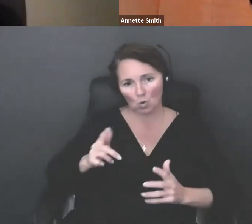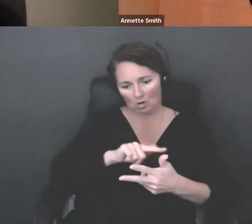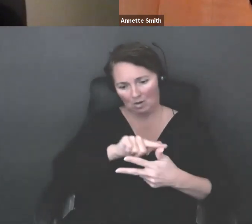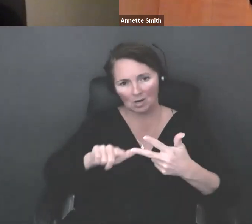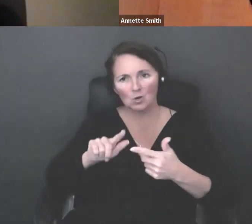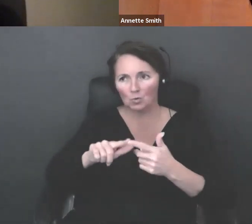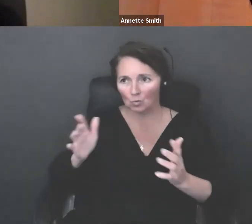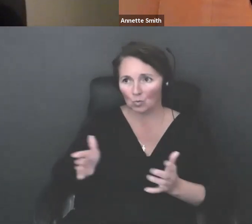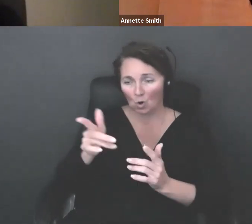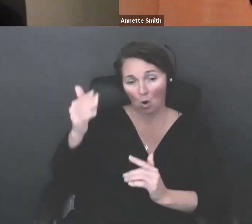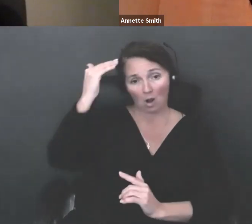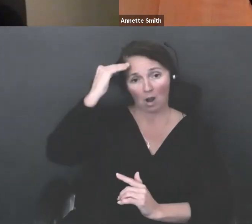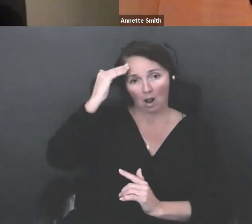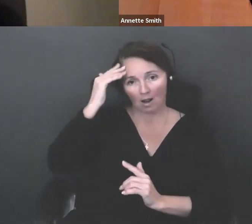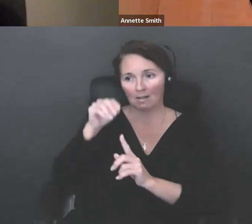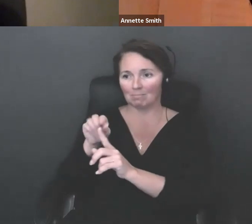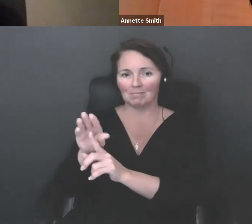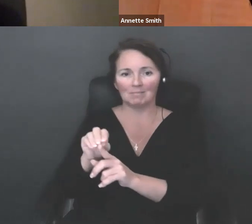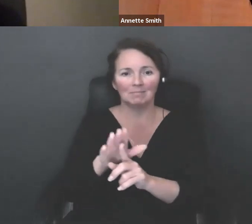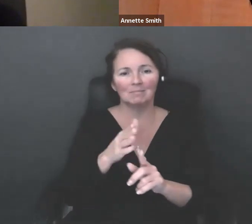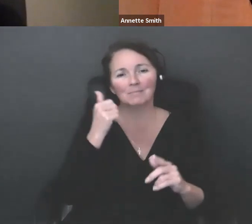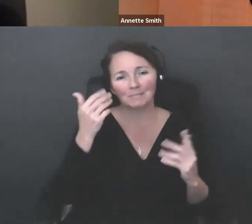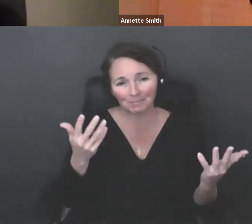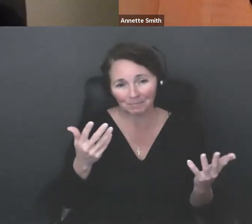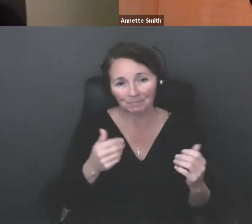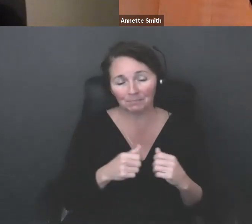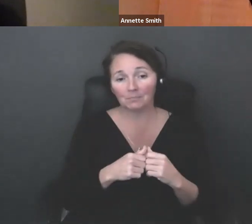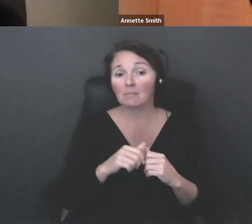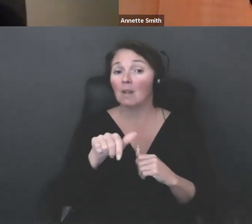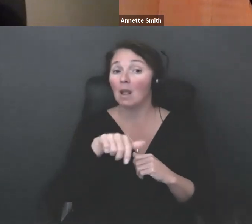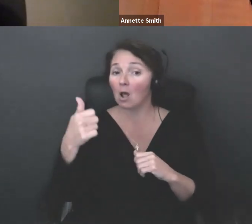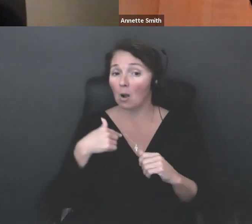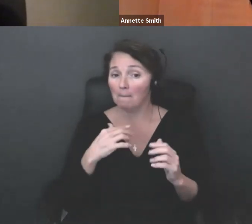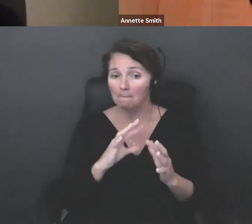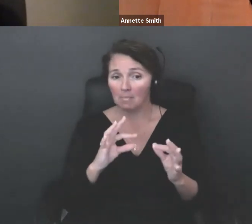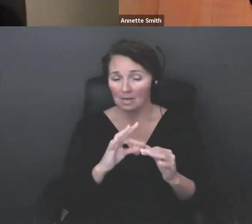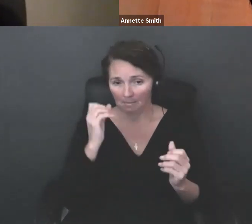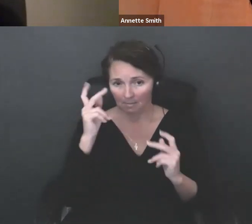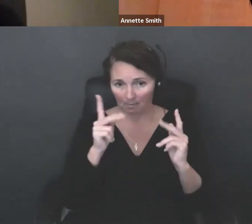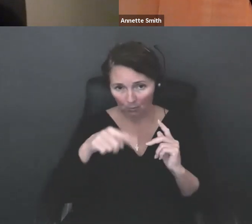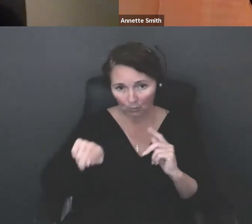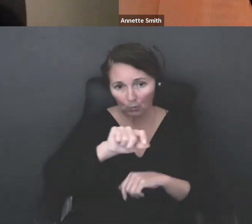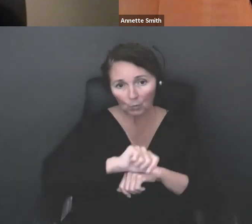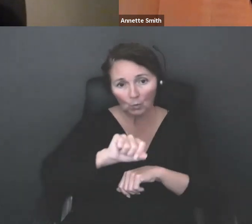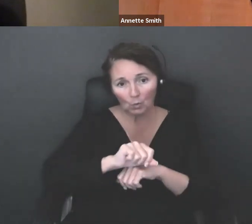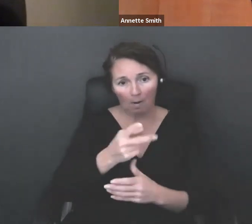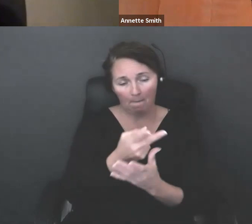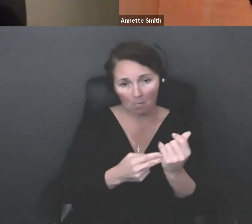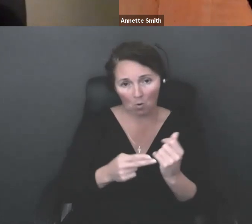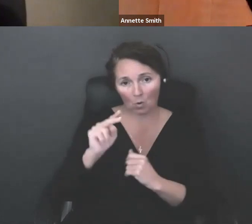So I definitely think that is an area to work on, to increase that . I also wanted to